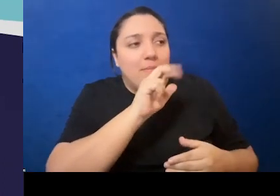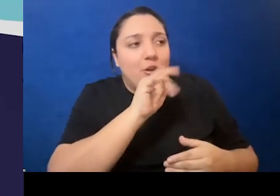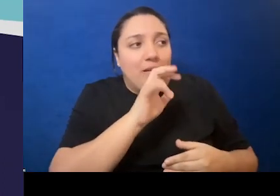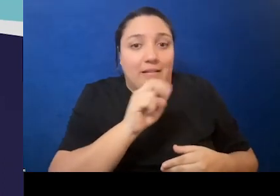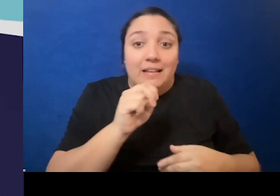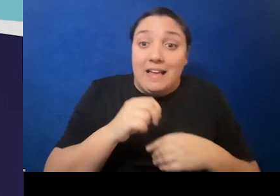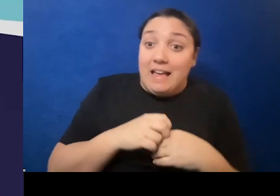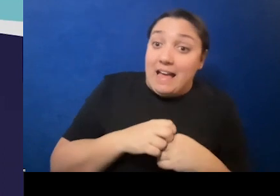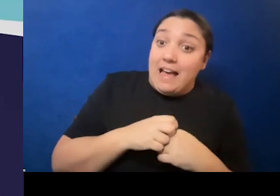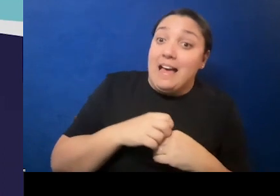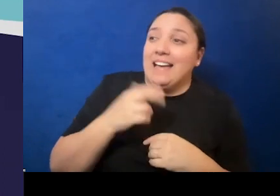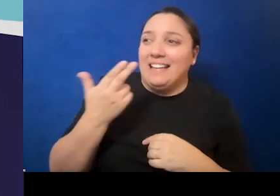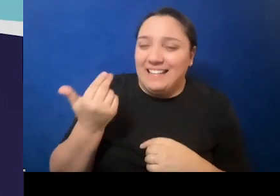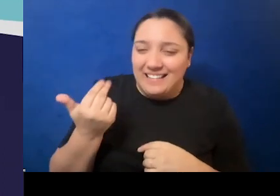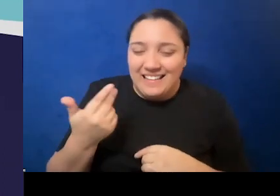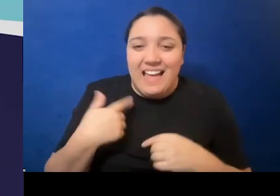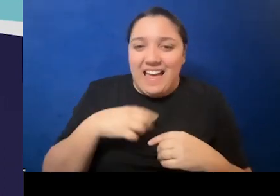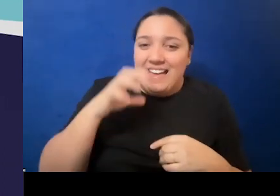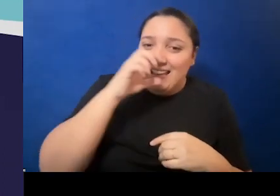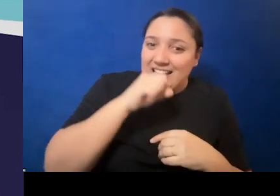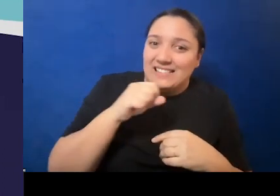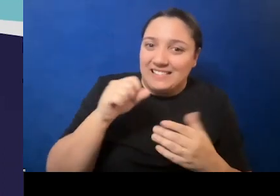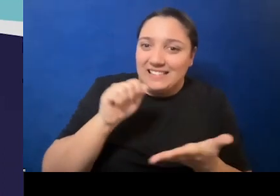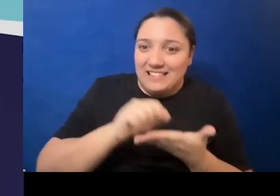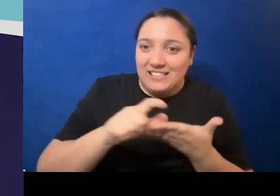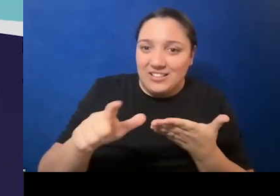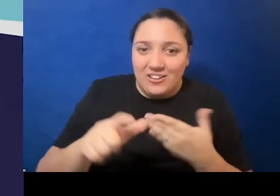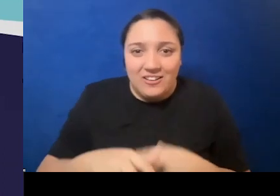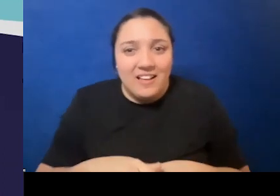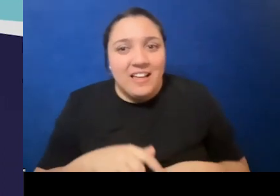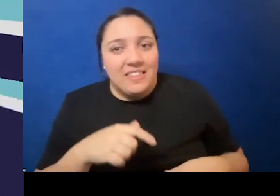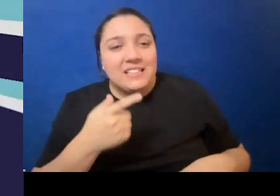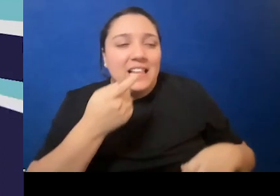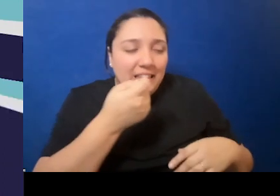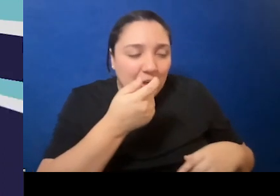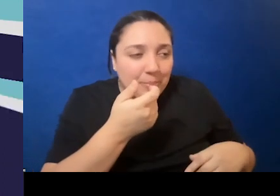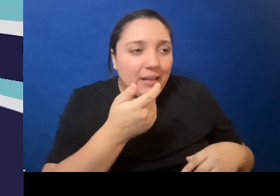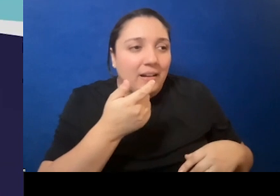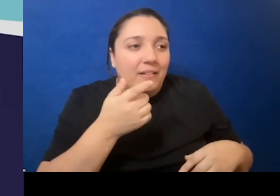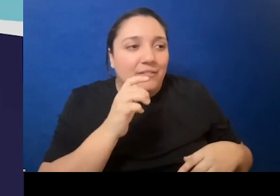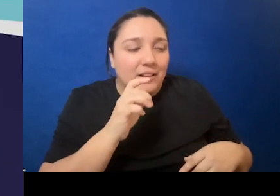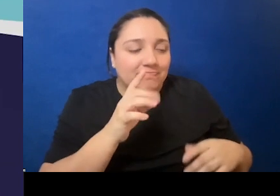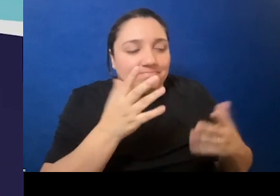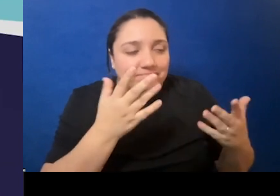MANIFEST THE HEADACHES AND STOMACH ACHES. THANK YOU, MARION.